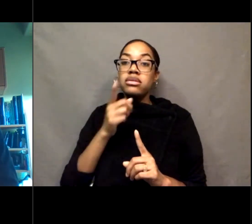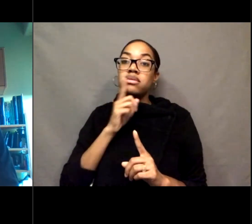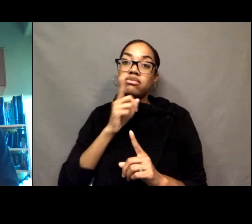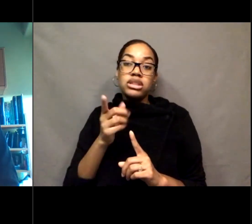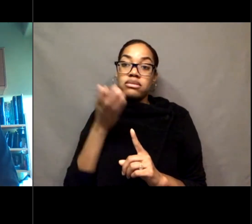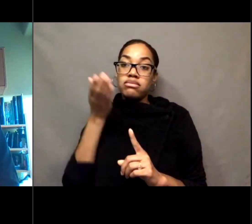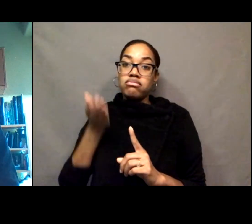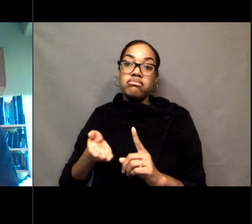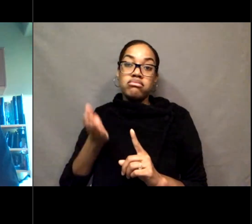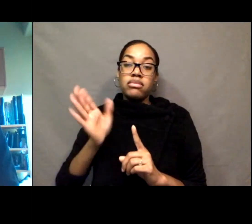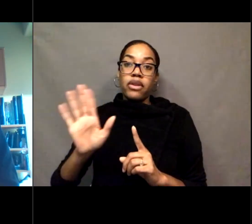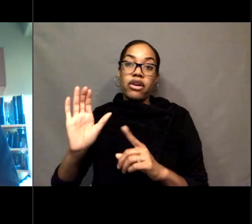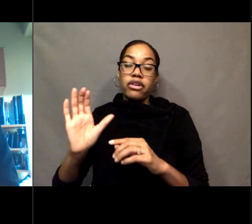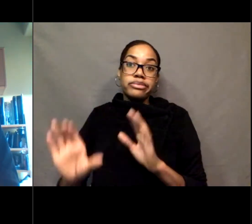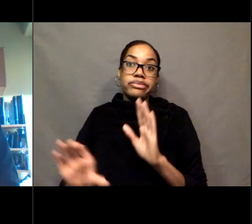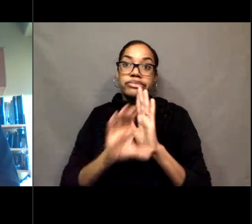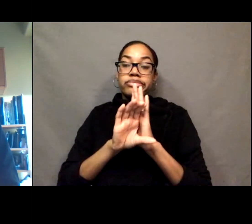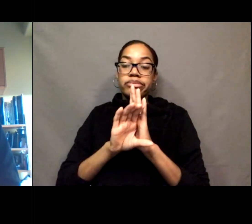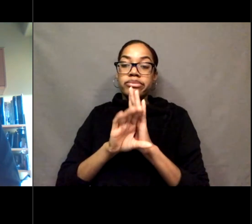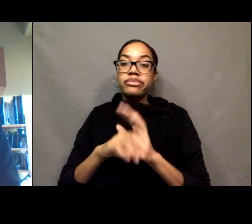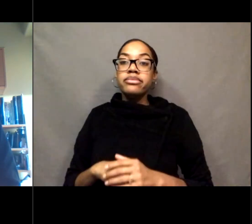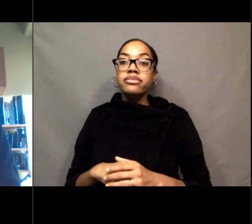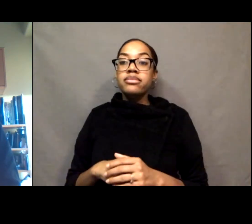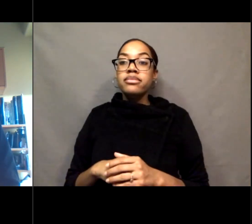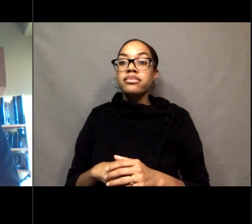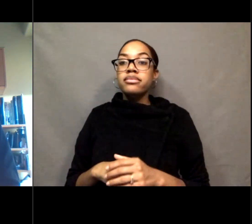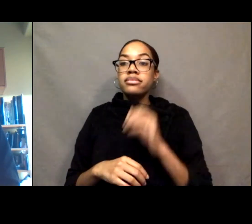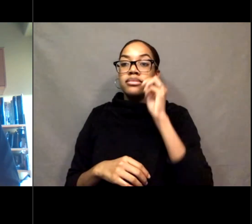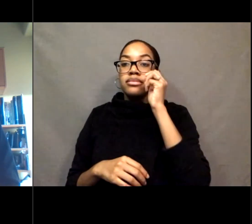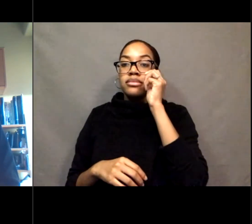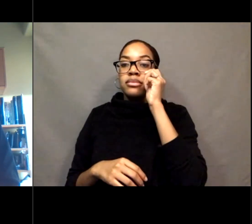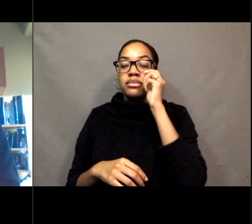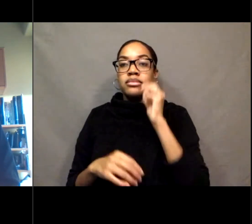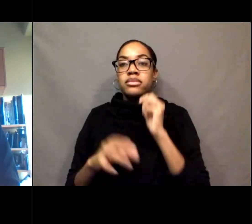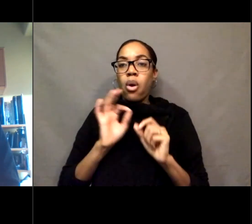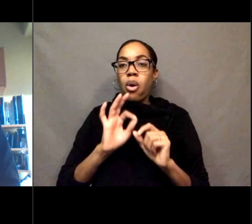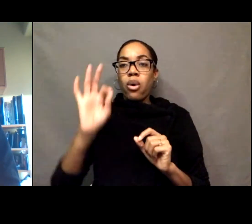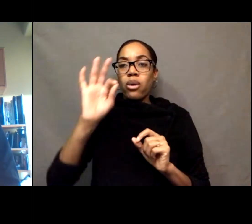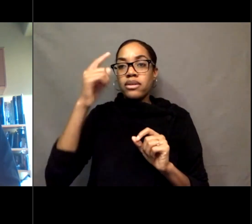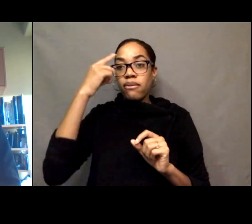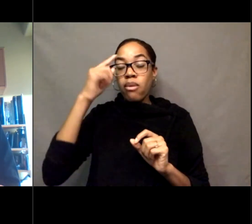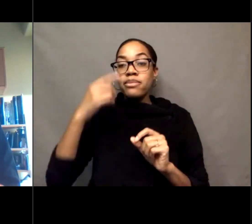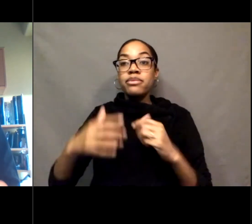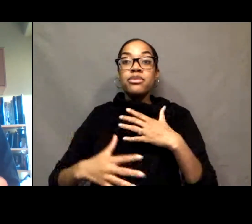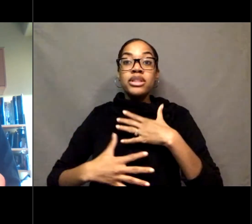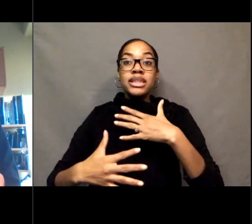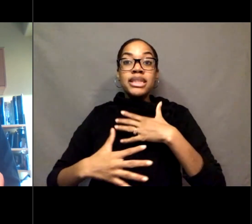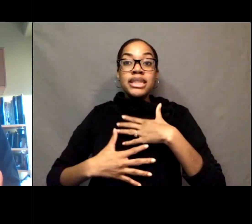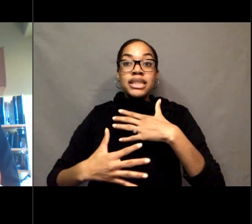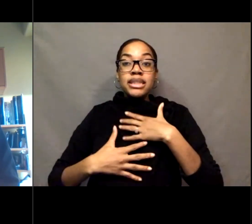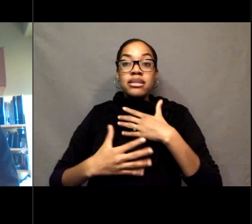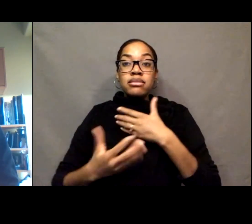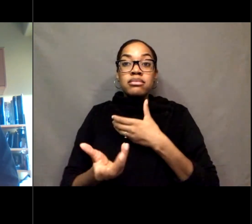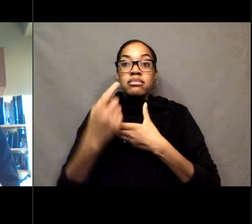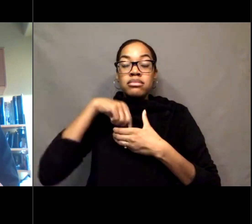And the holes are used for bringing air through their gills to breathe, they also release their waste through the holes,